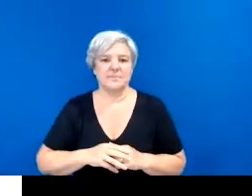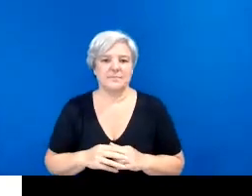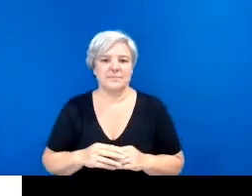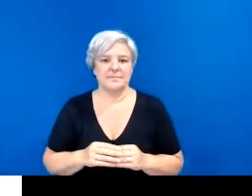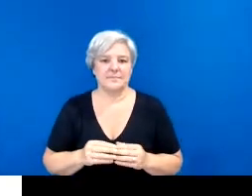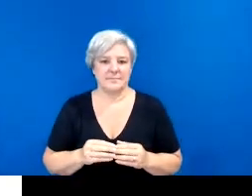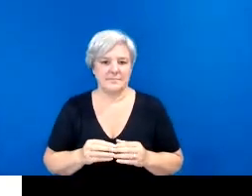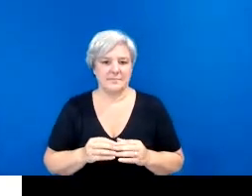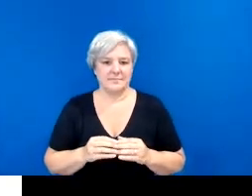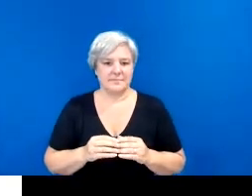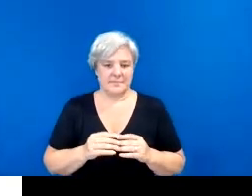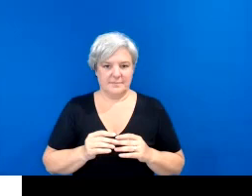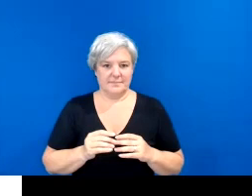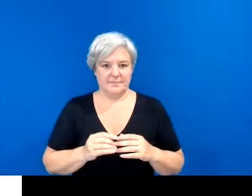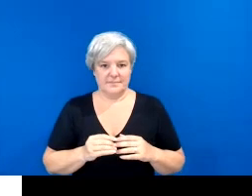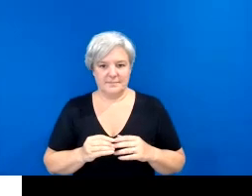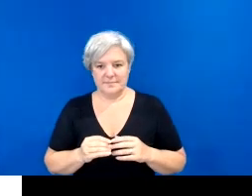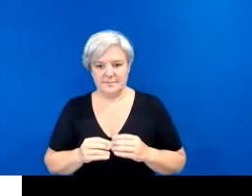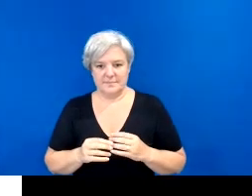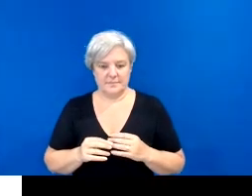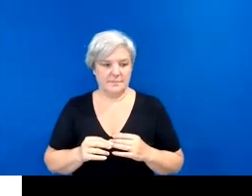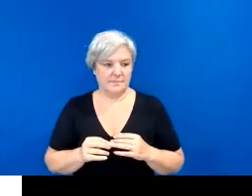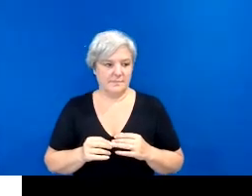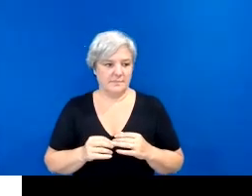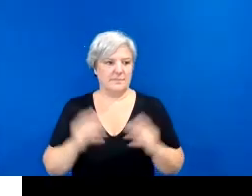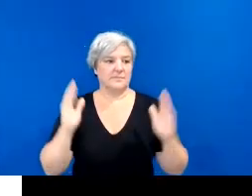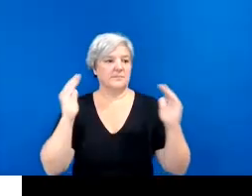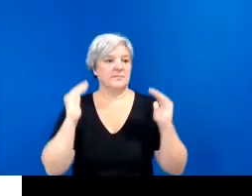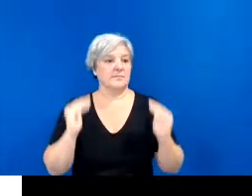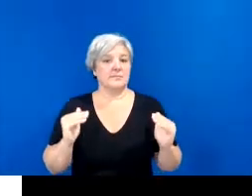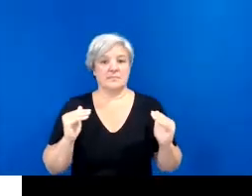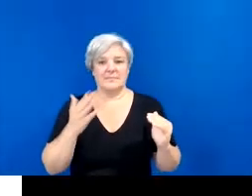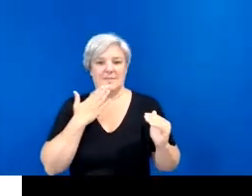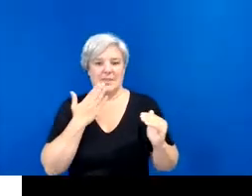at that point. Well, thank you.